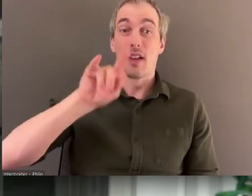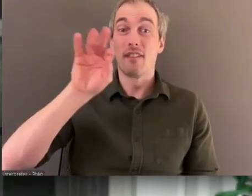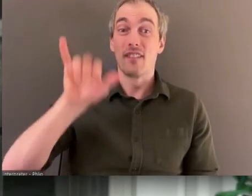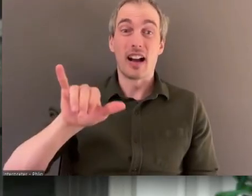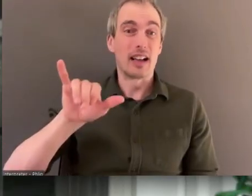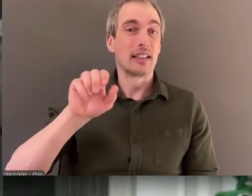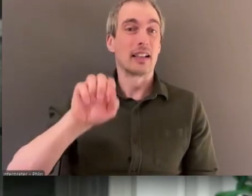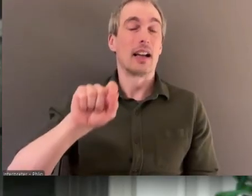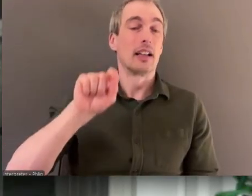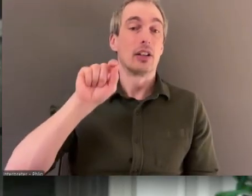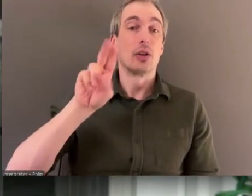a marketing website.